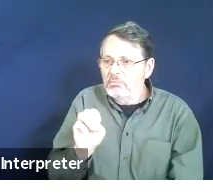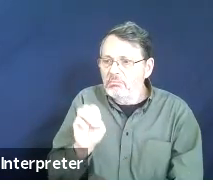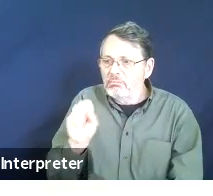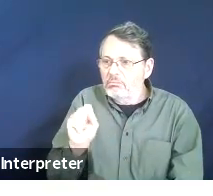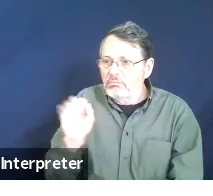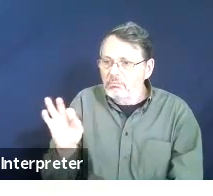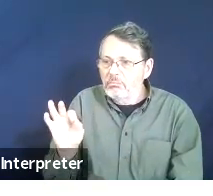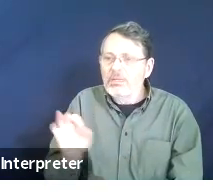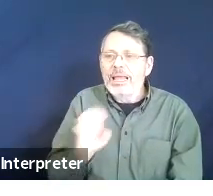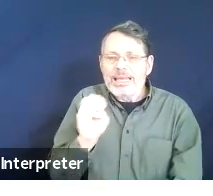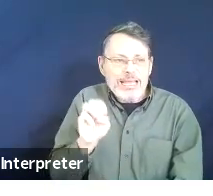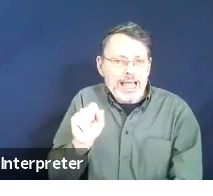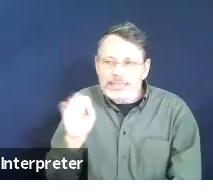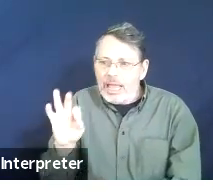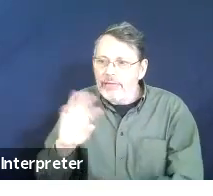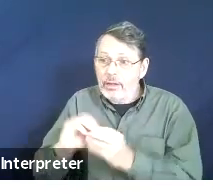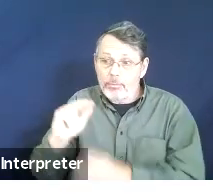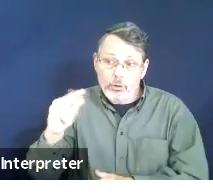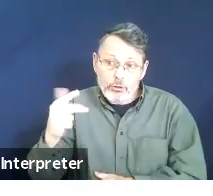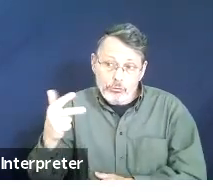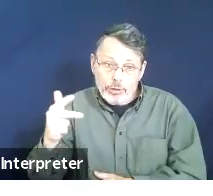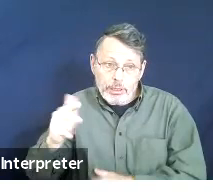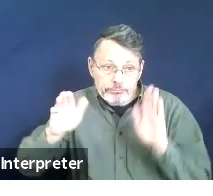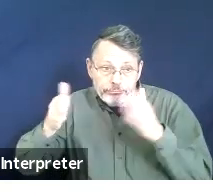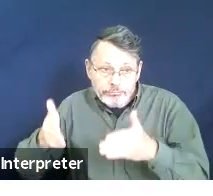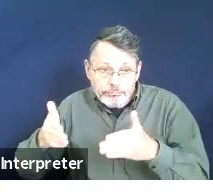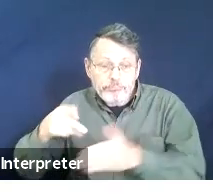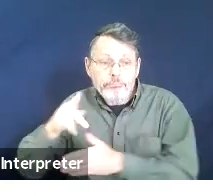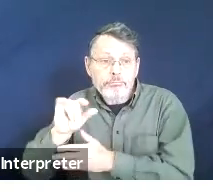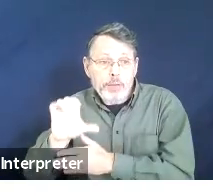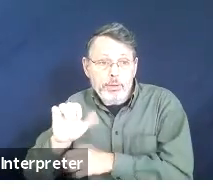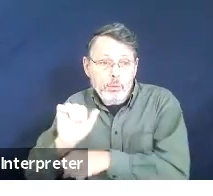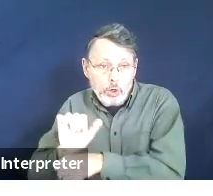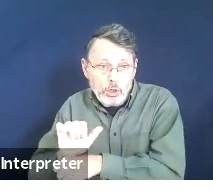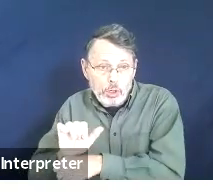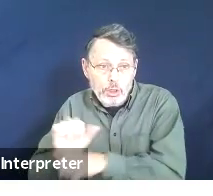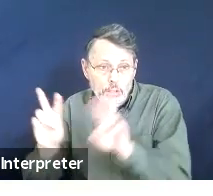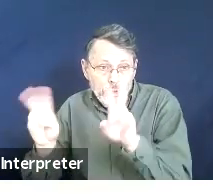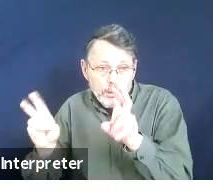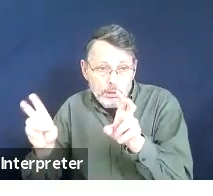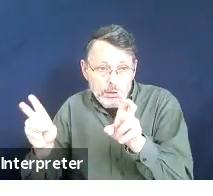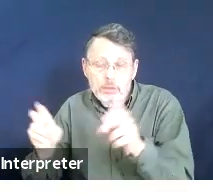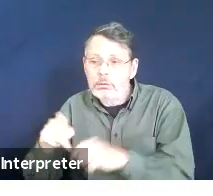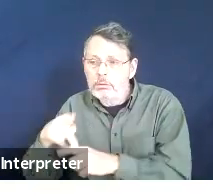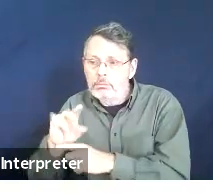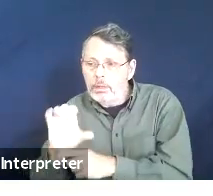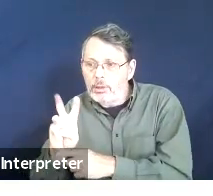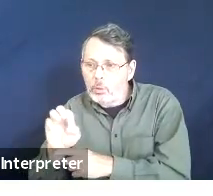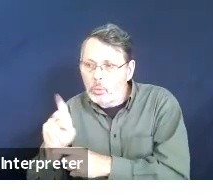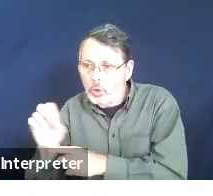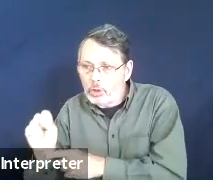function or ESF Number 3 is focused on public works. Public infrastructure and things like